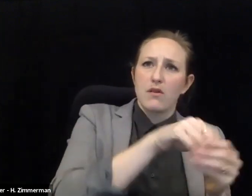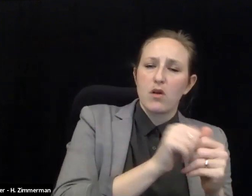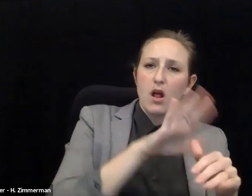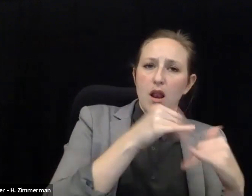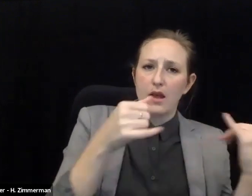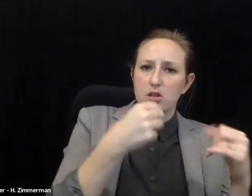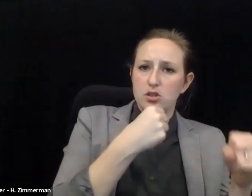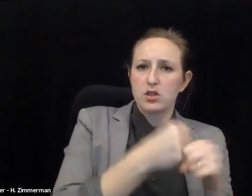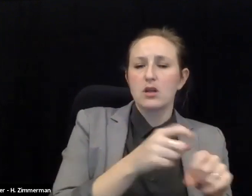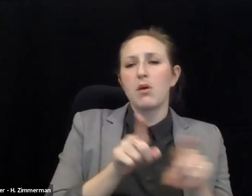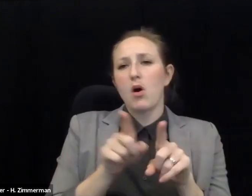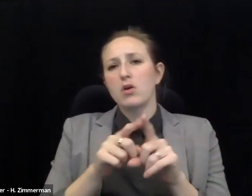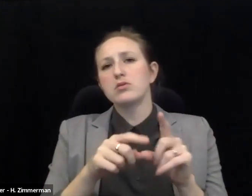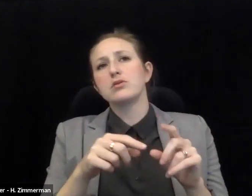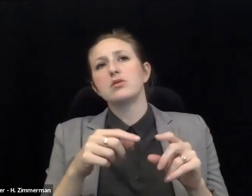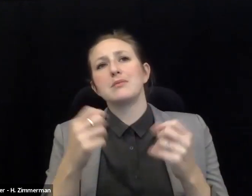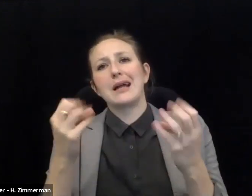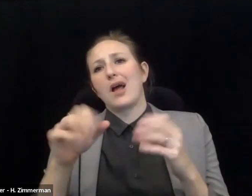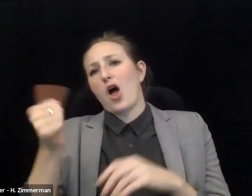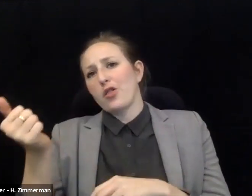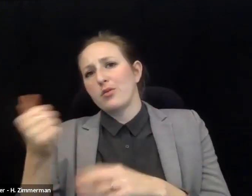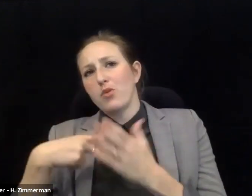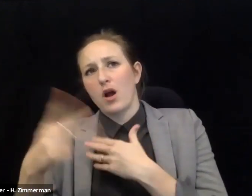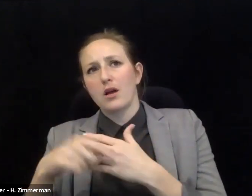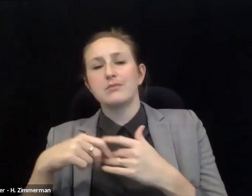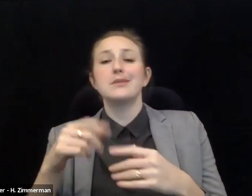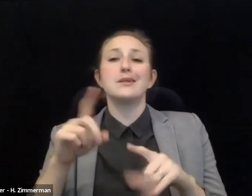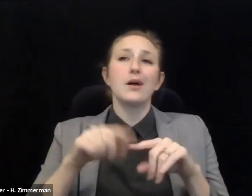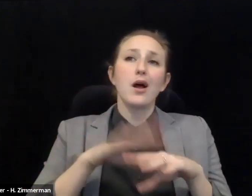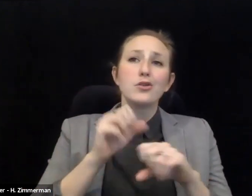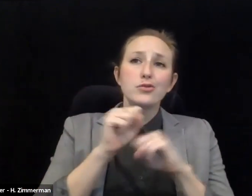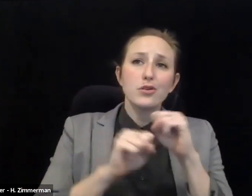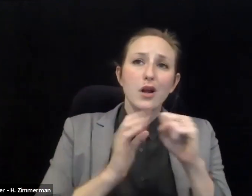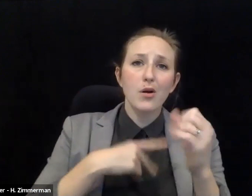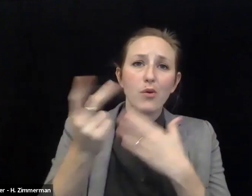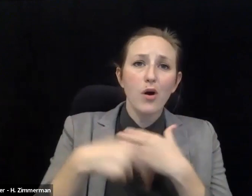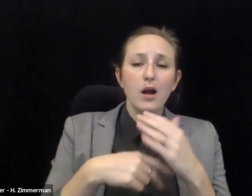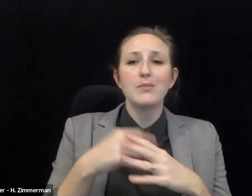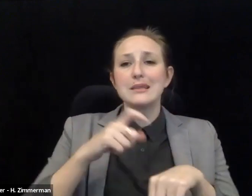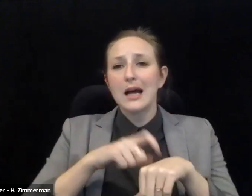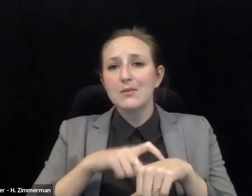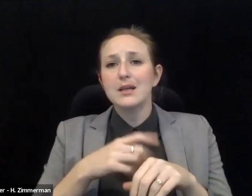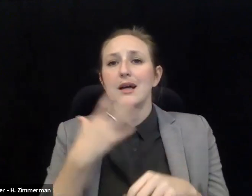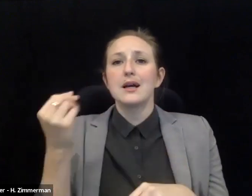depending on the structure of our program timing and other elements